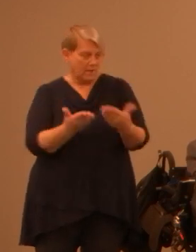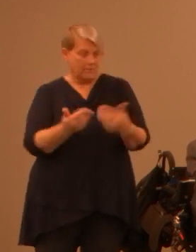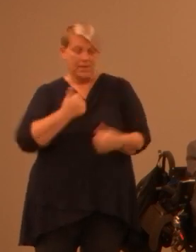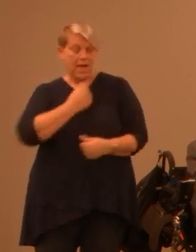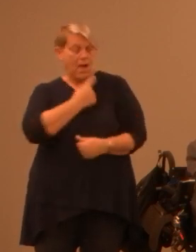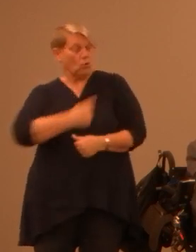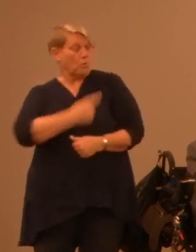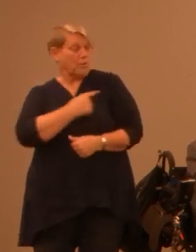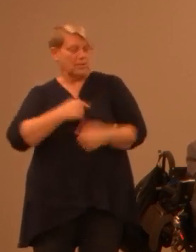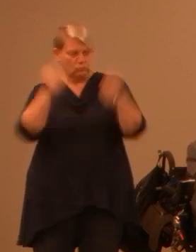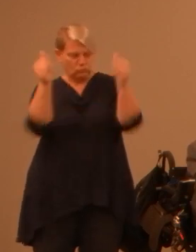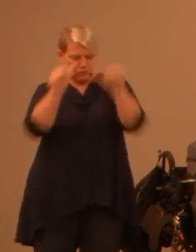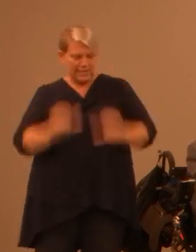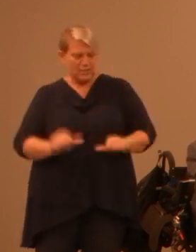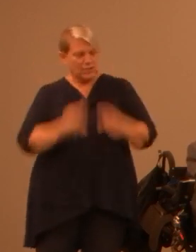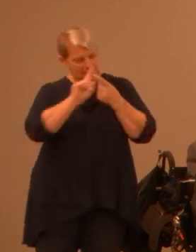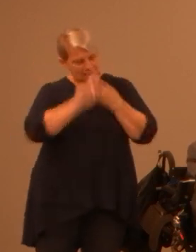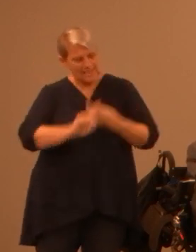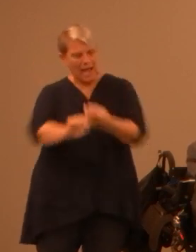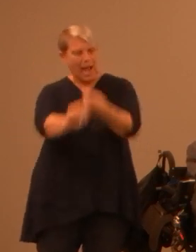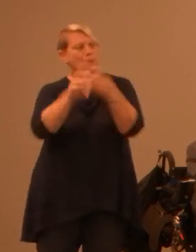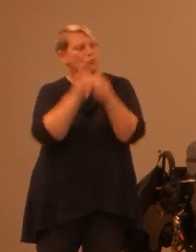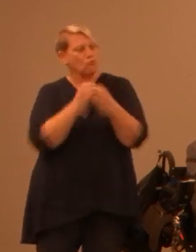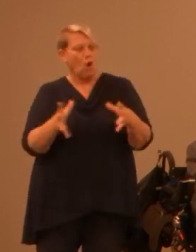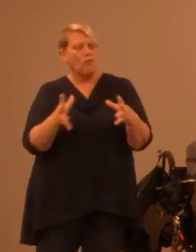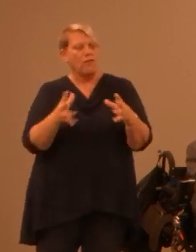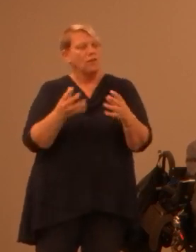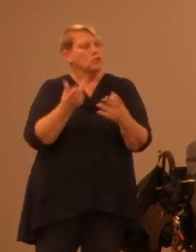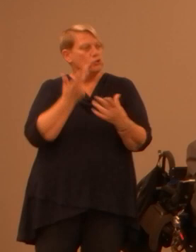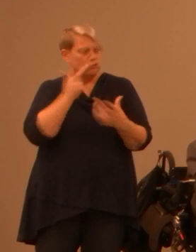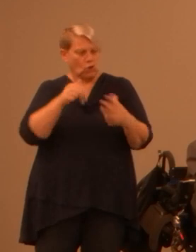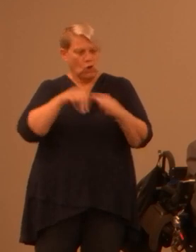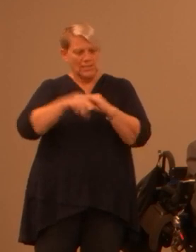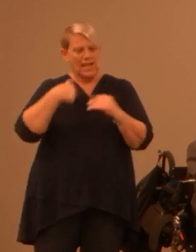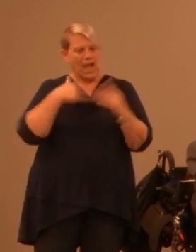sustainable growth is reflected in every asset of our website telstra.com.